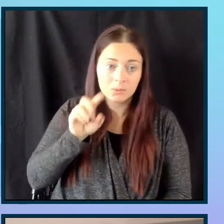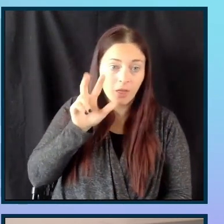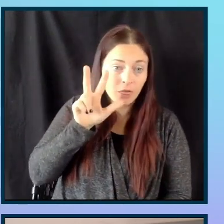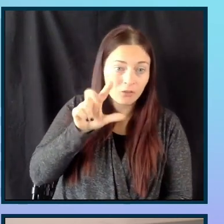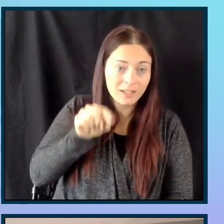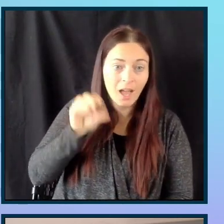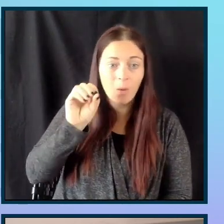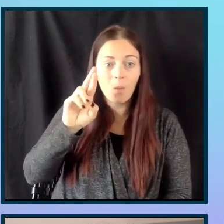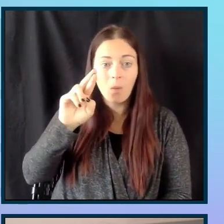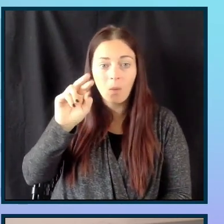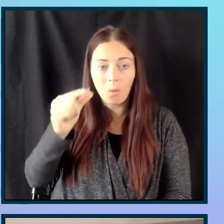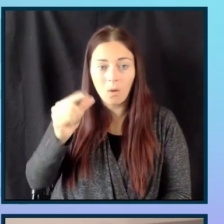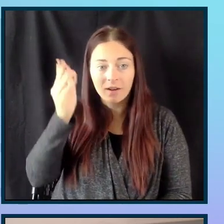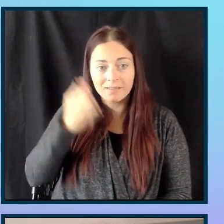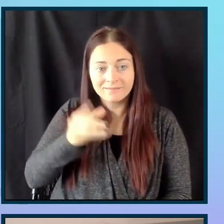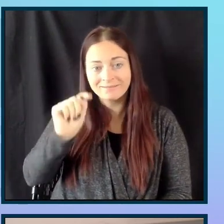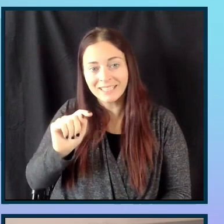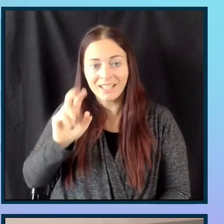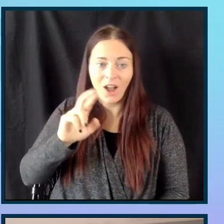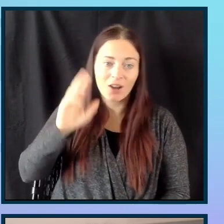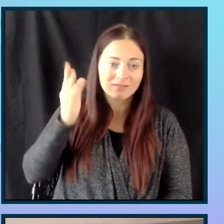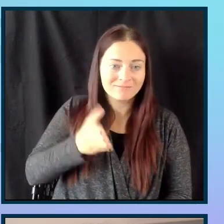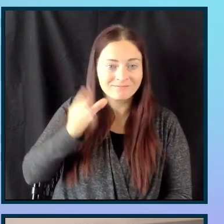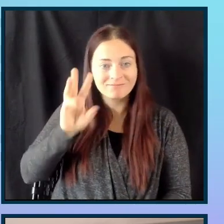And you can leave comments and open issues